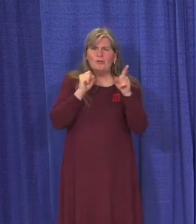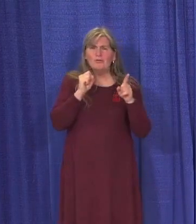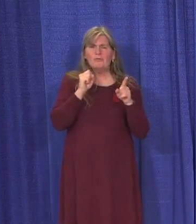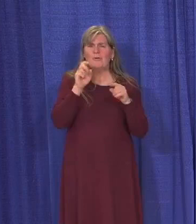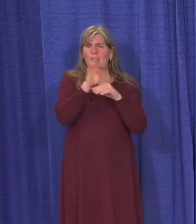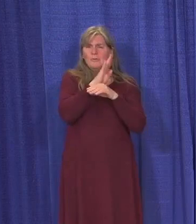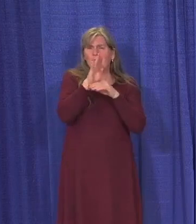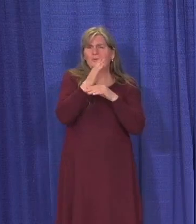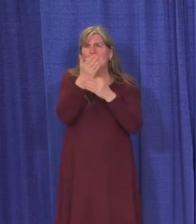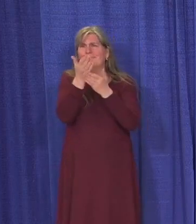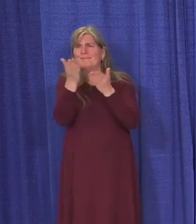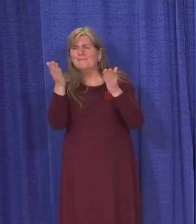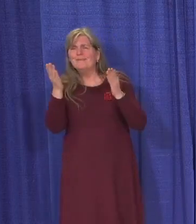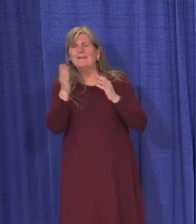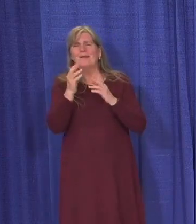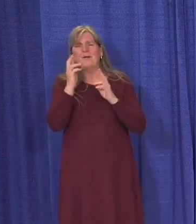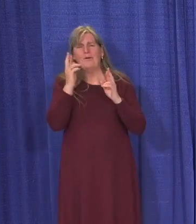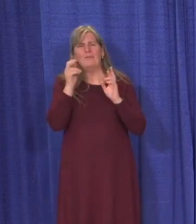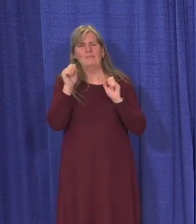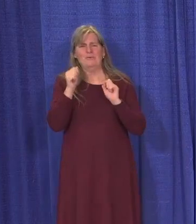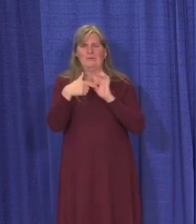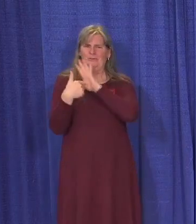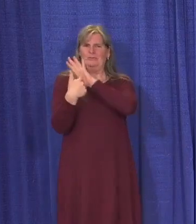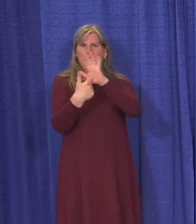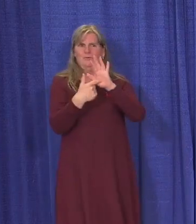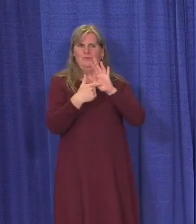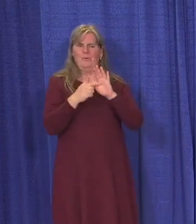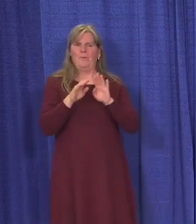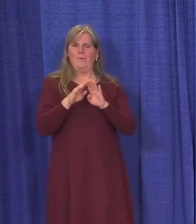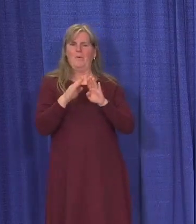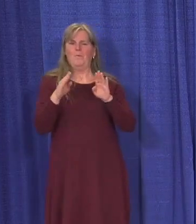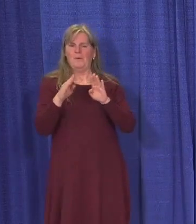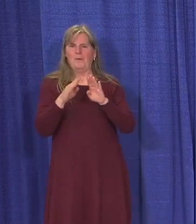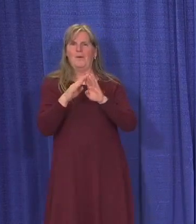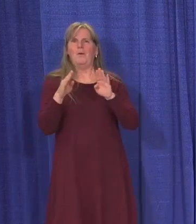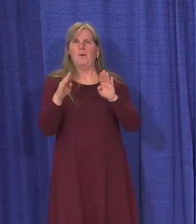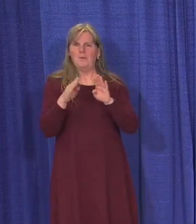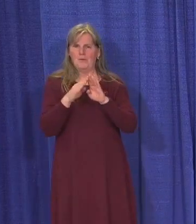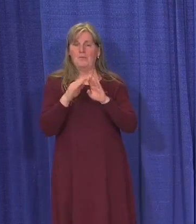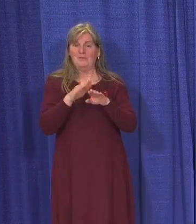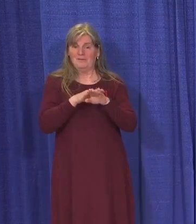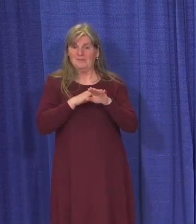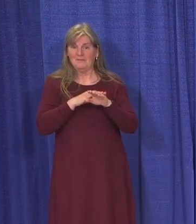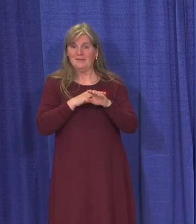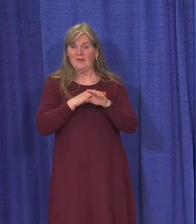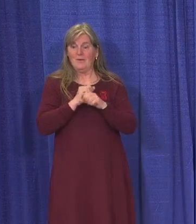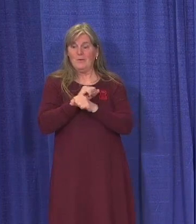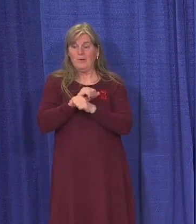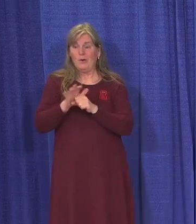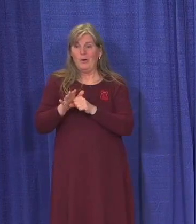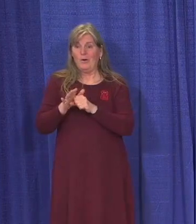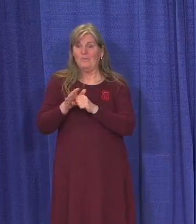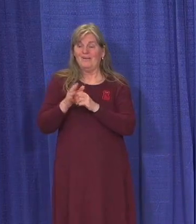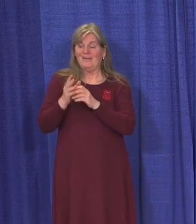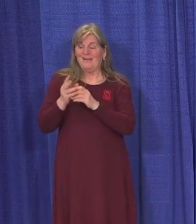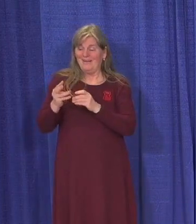maintaining safe environments and I'm keen to give them a chance to welcome more people in and make the businesses more